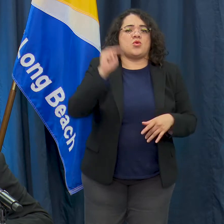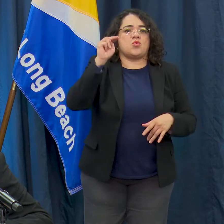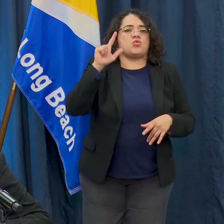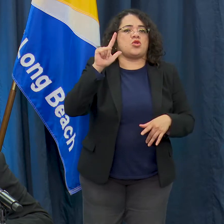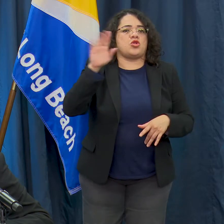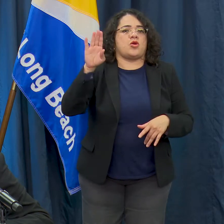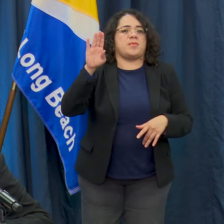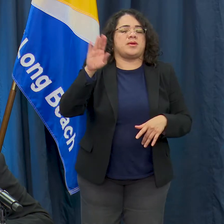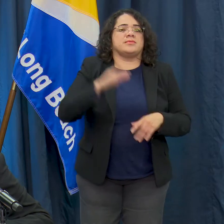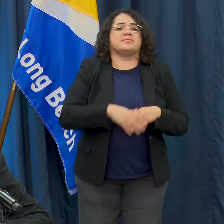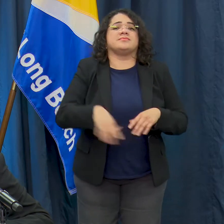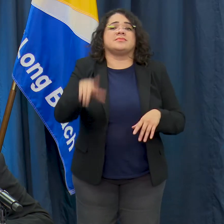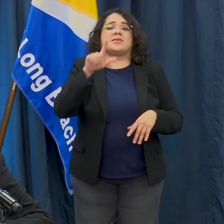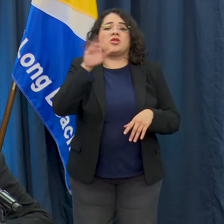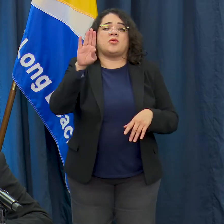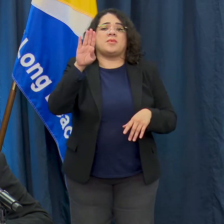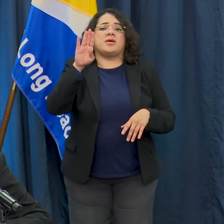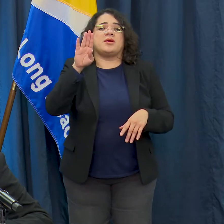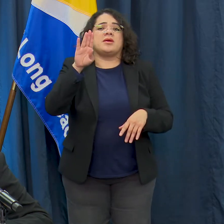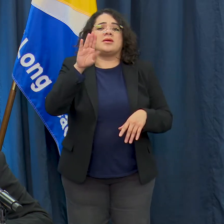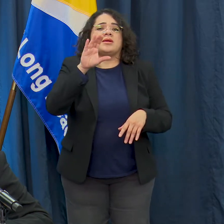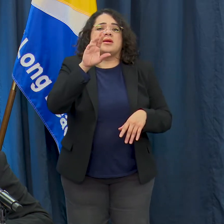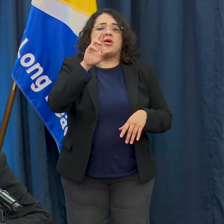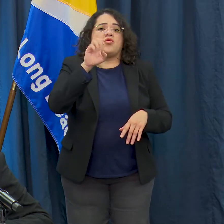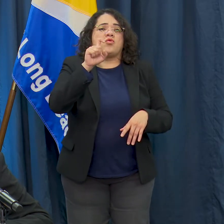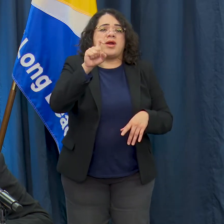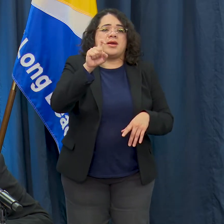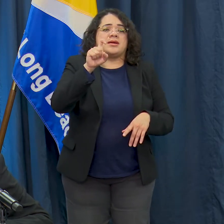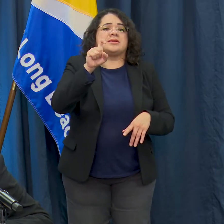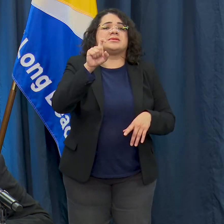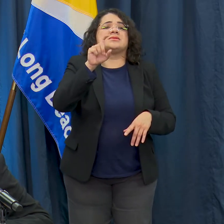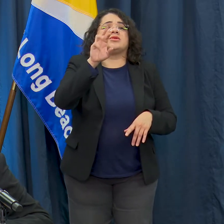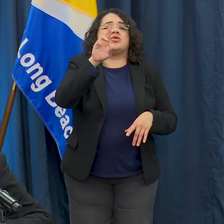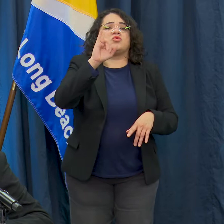Long Beach councilman Rex Richardson, California State Senator Lena Gonzales,